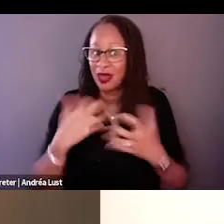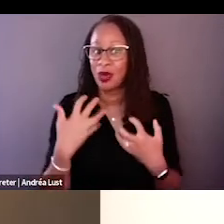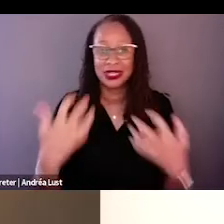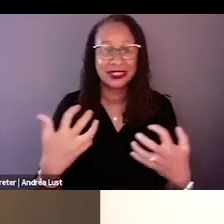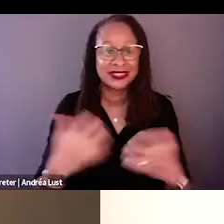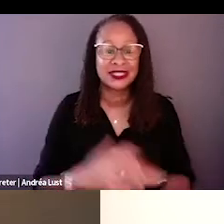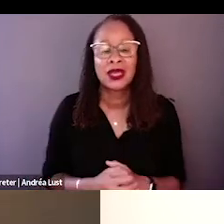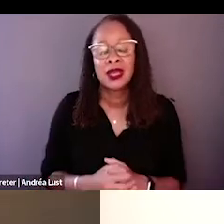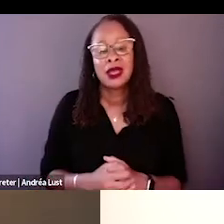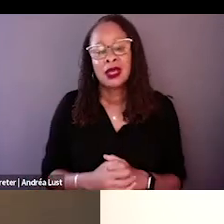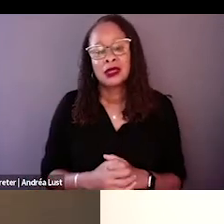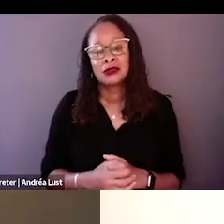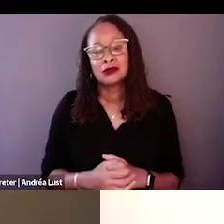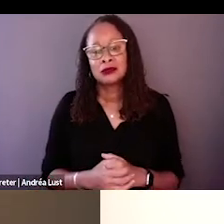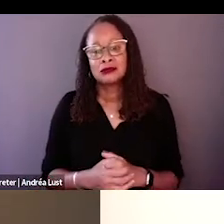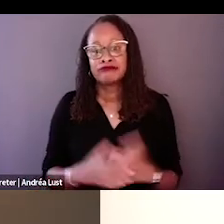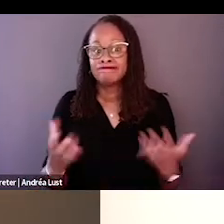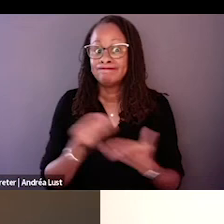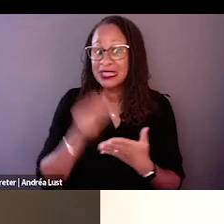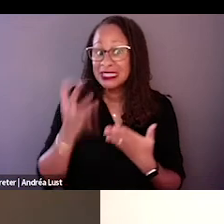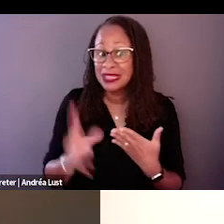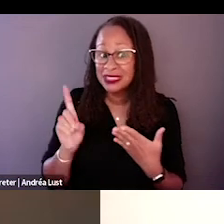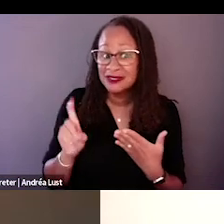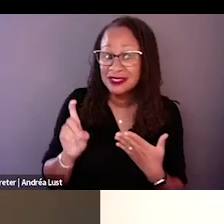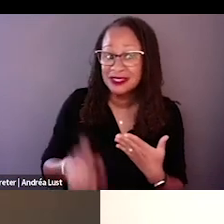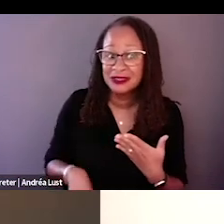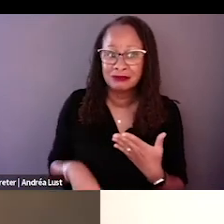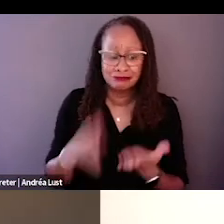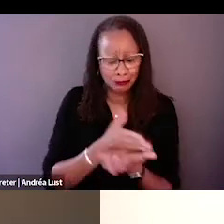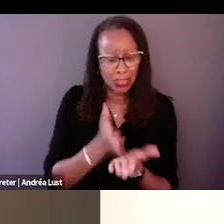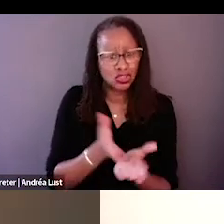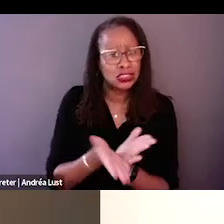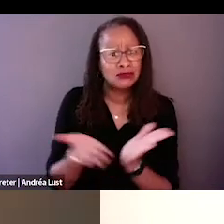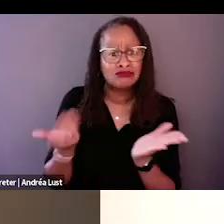made up because they are so fantastical, and yet they are all true.